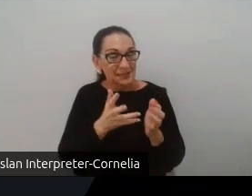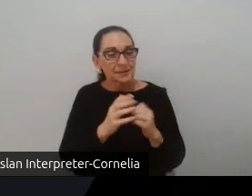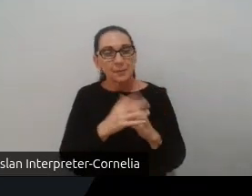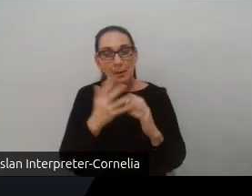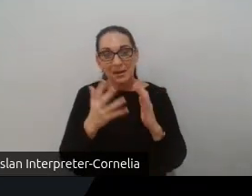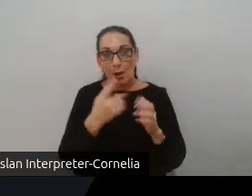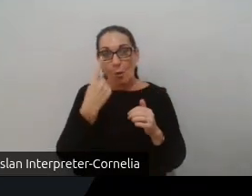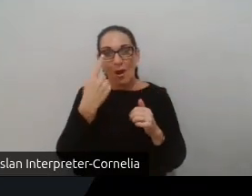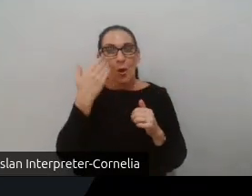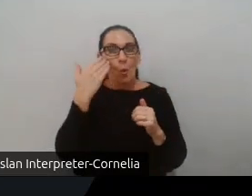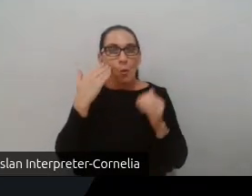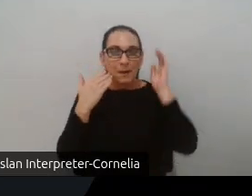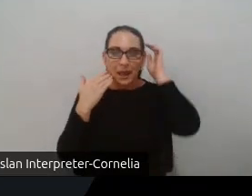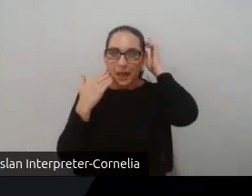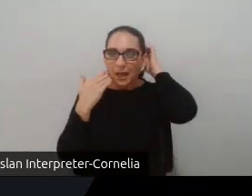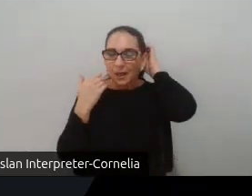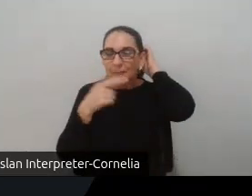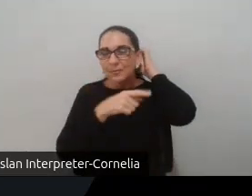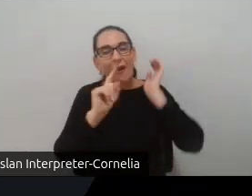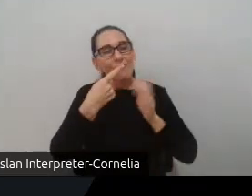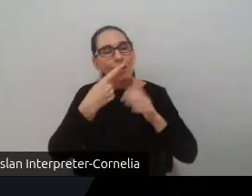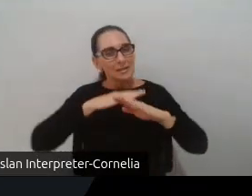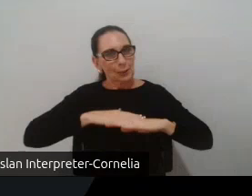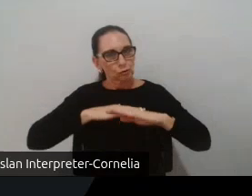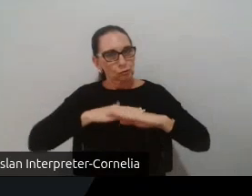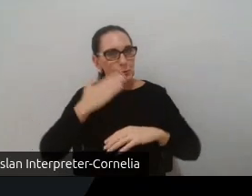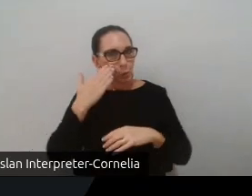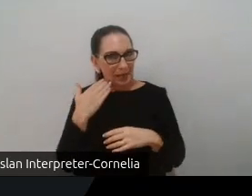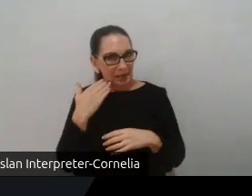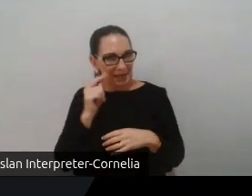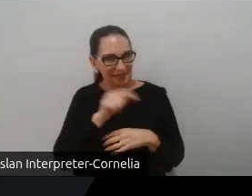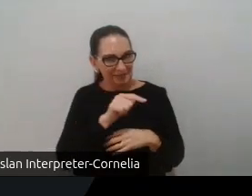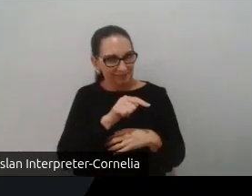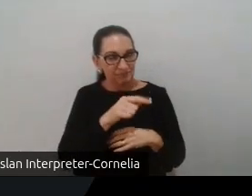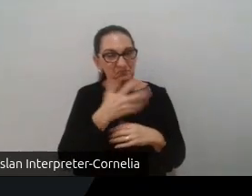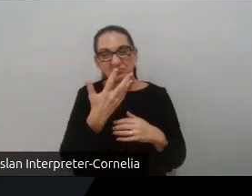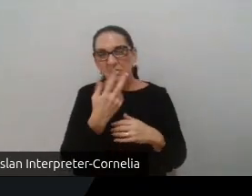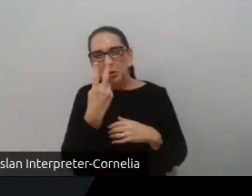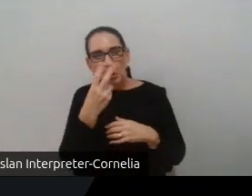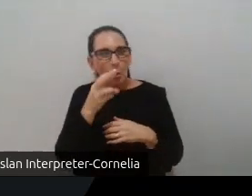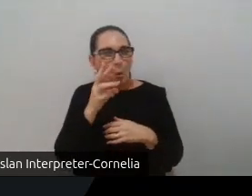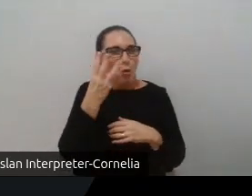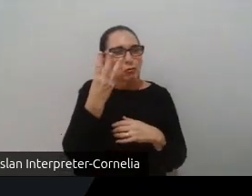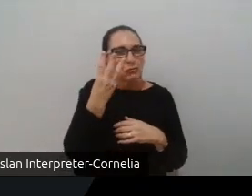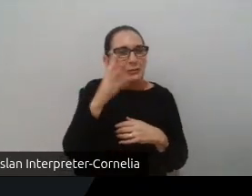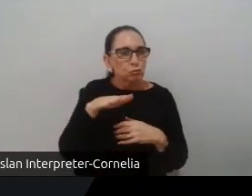We identified her as a First Nations woman. She's got um maybe two or three children and she had an